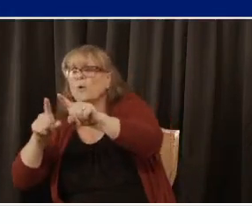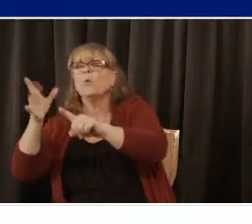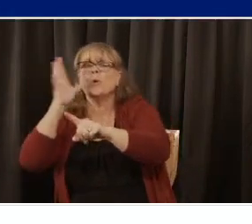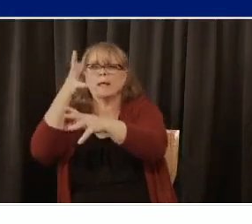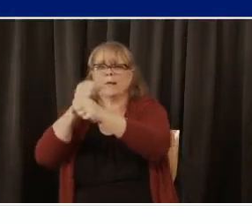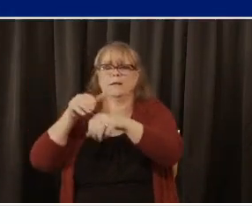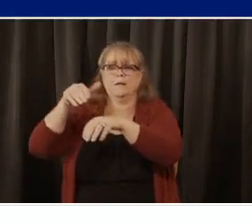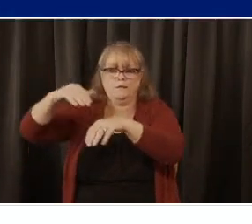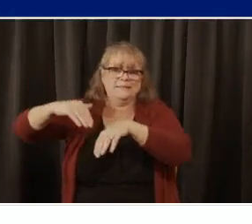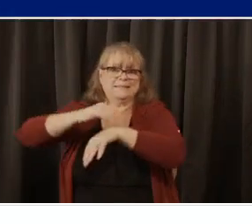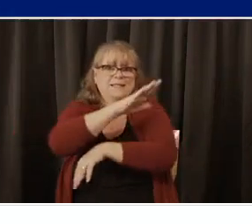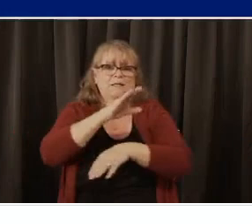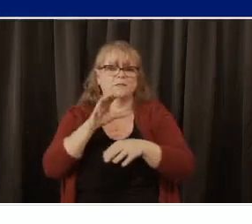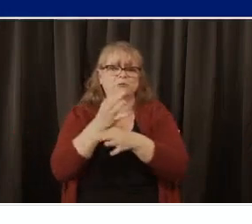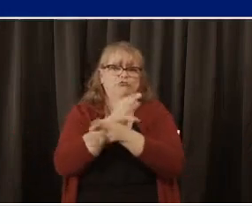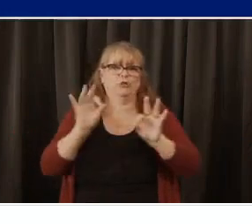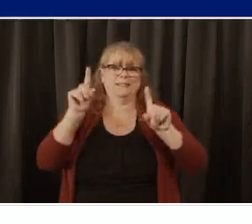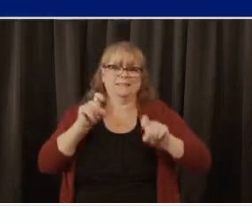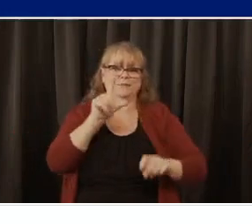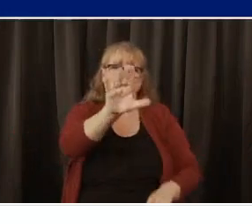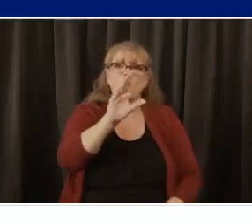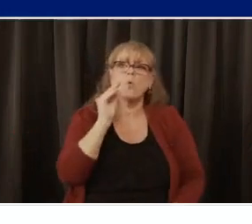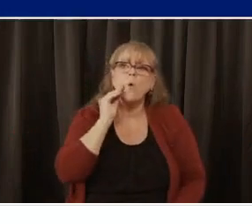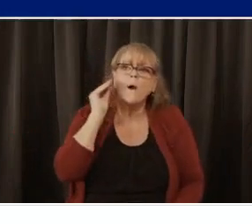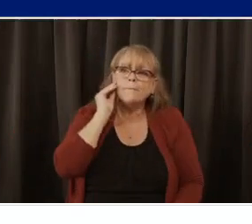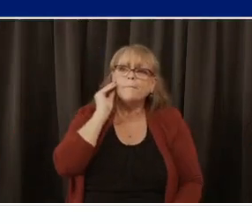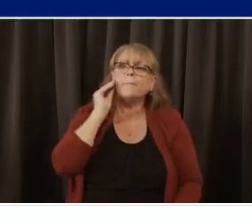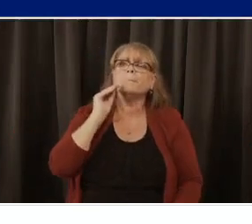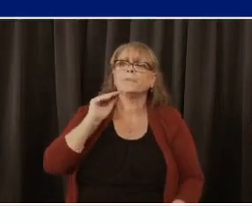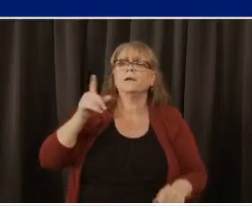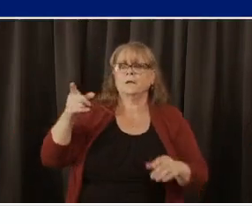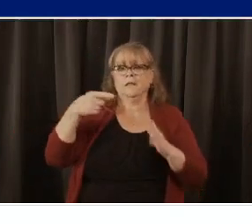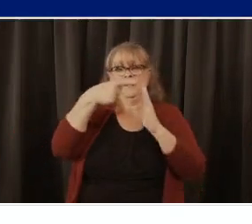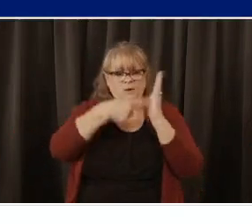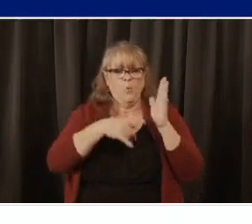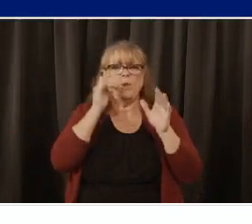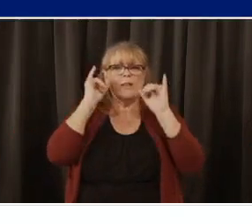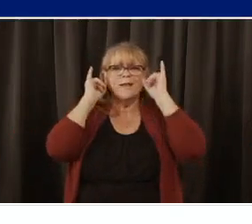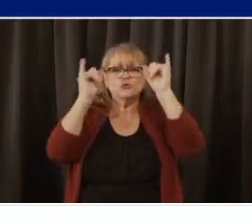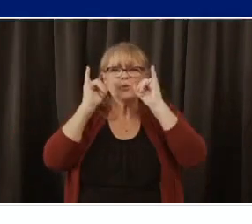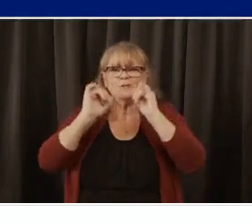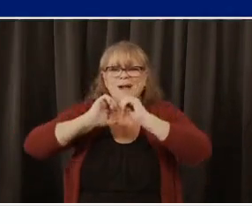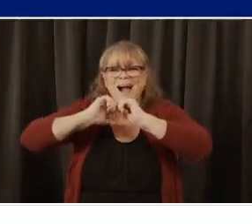trained representative in English or Spanish, it's very easy it's a nasal swab. It's incredibly easy